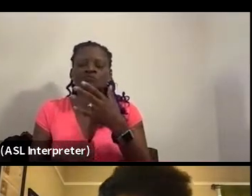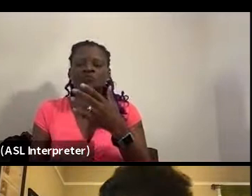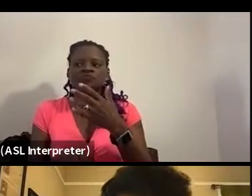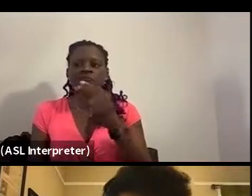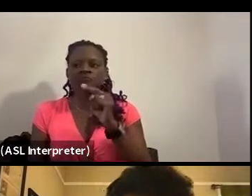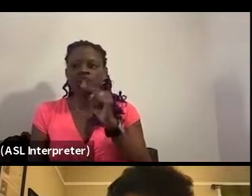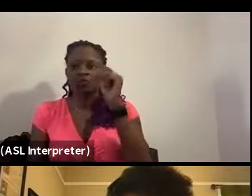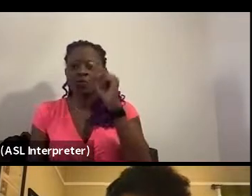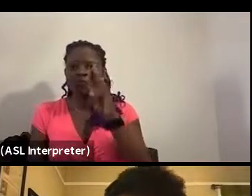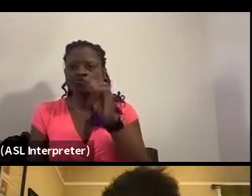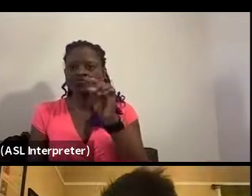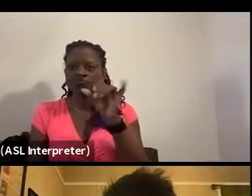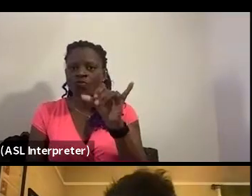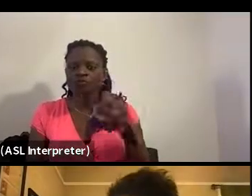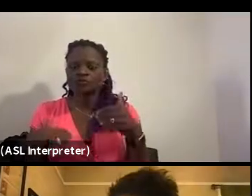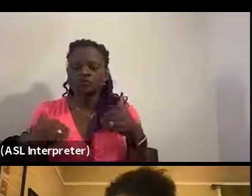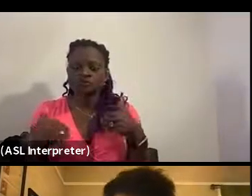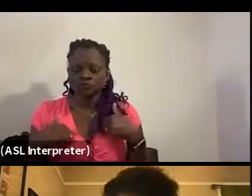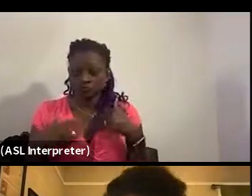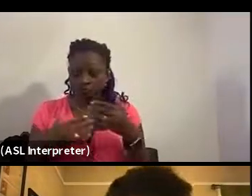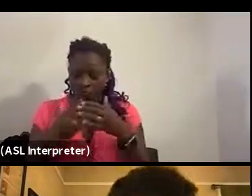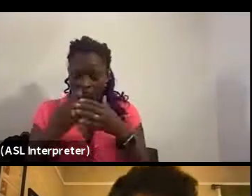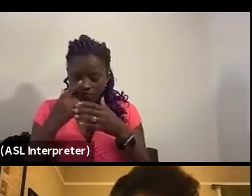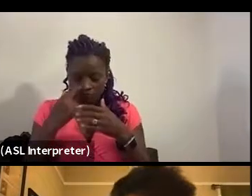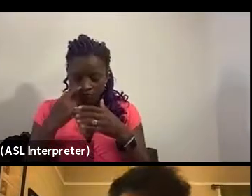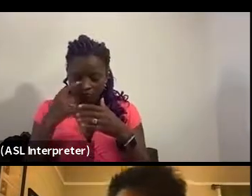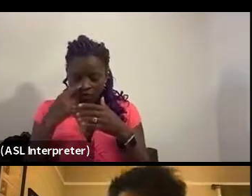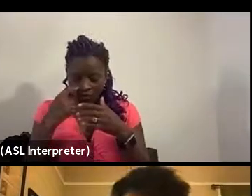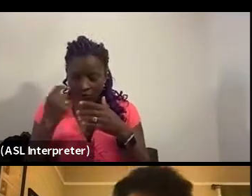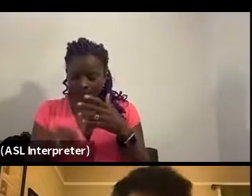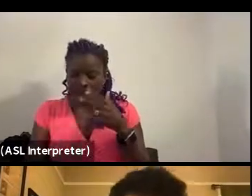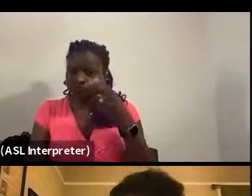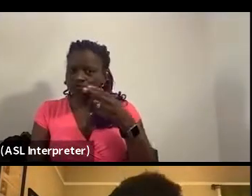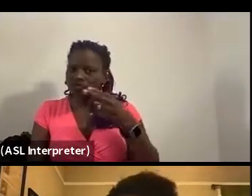We have the, I guess, a very high hesitancy